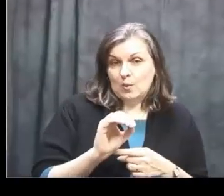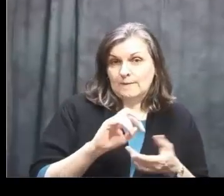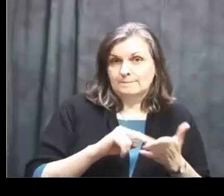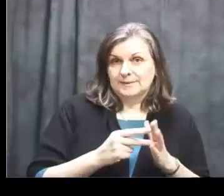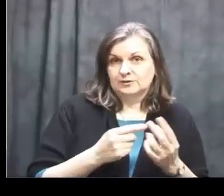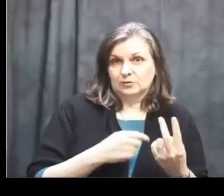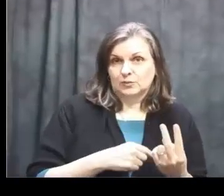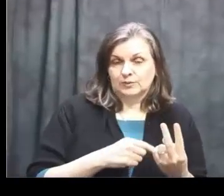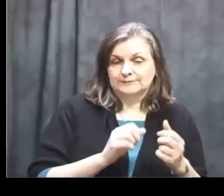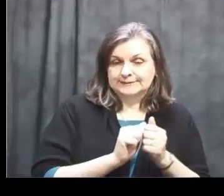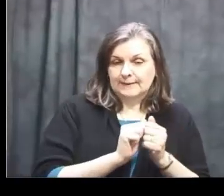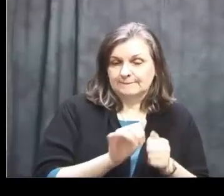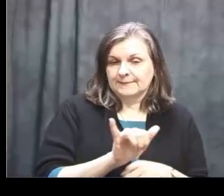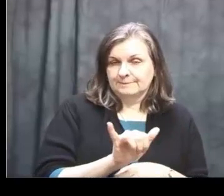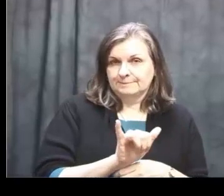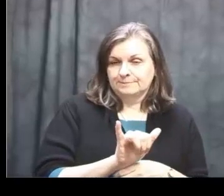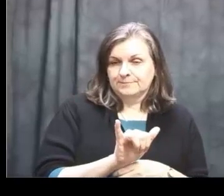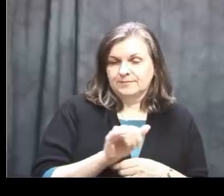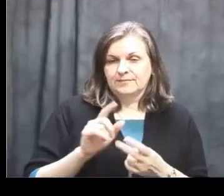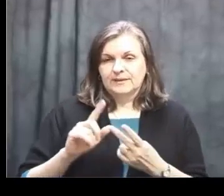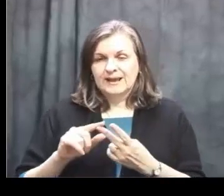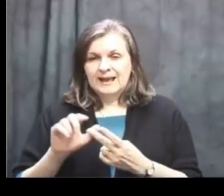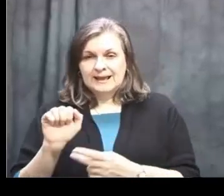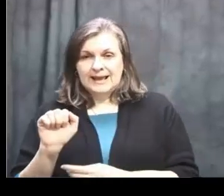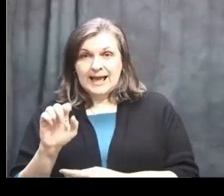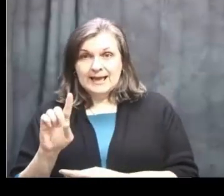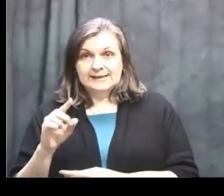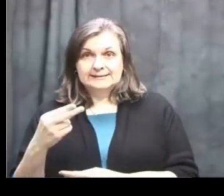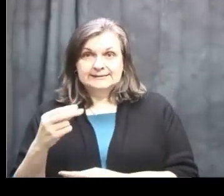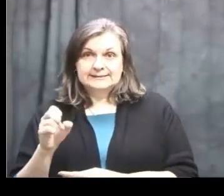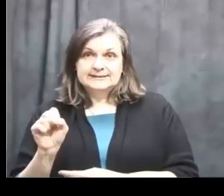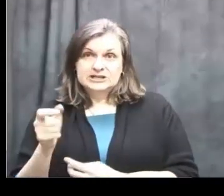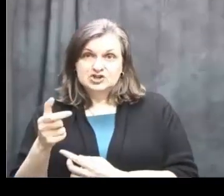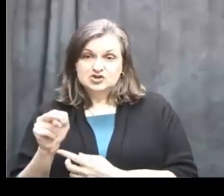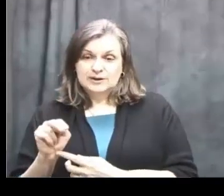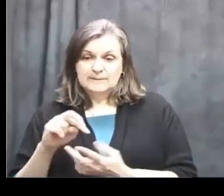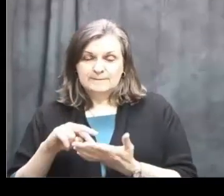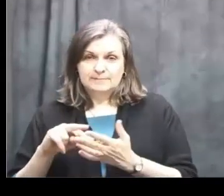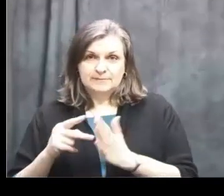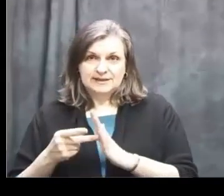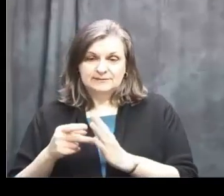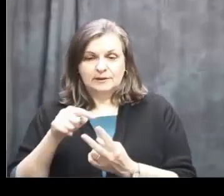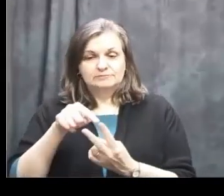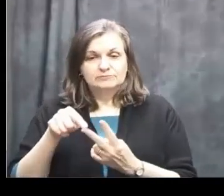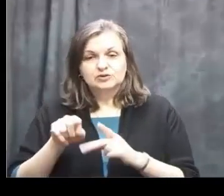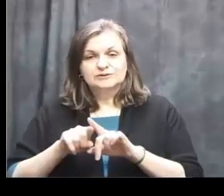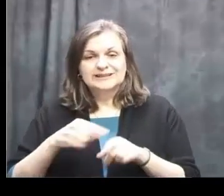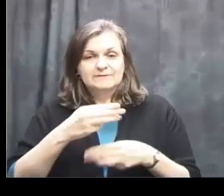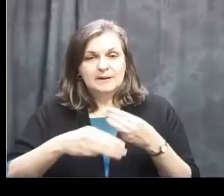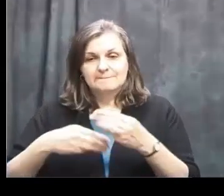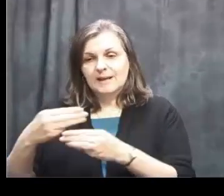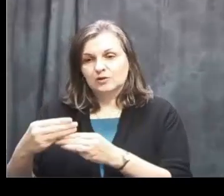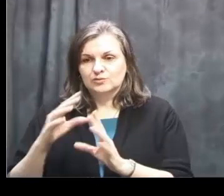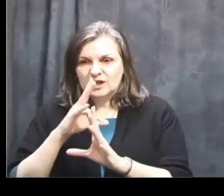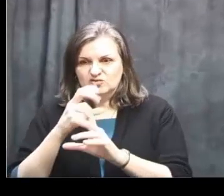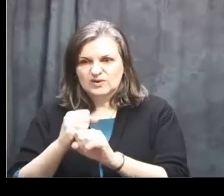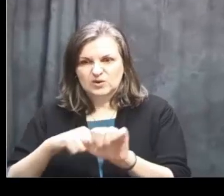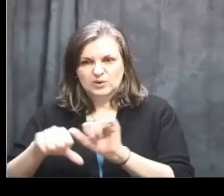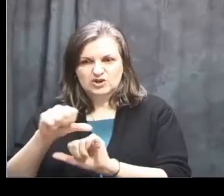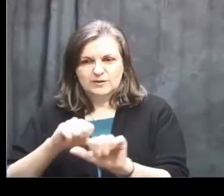adhesion is how we get two different kinds of molecules to be attracted to one another